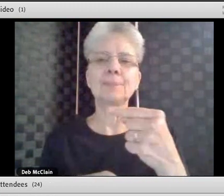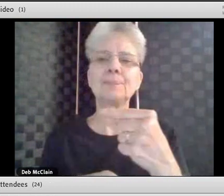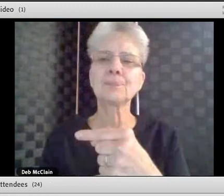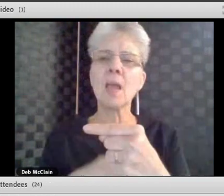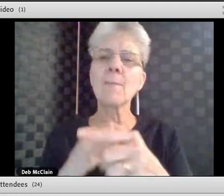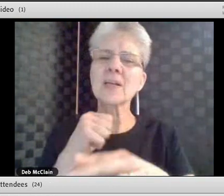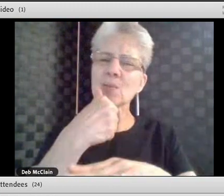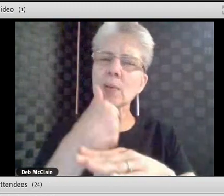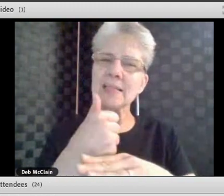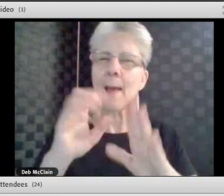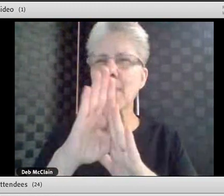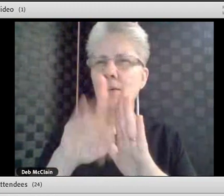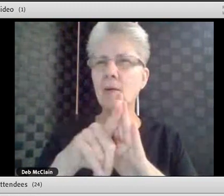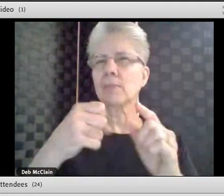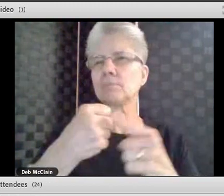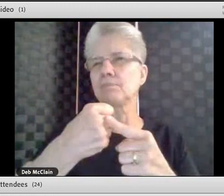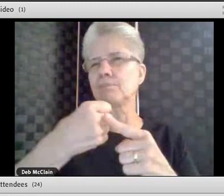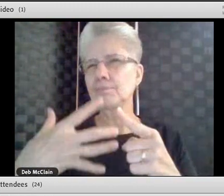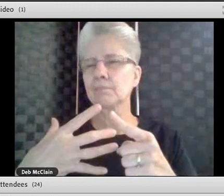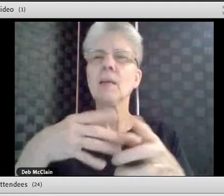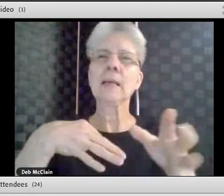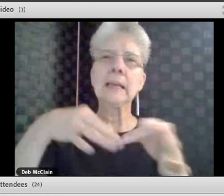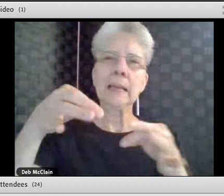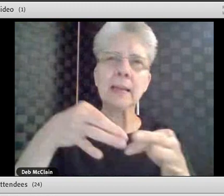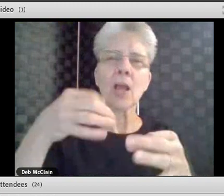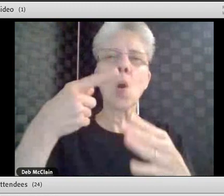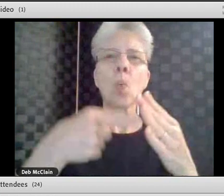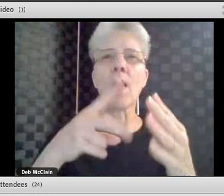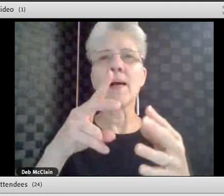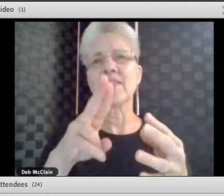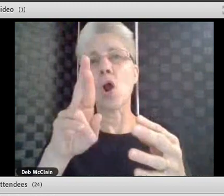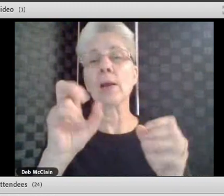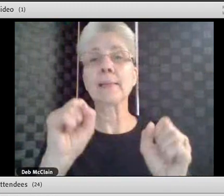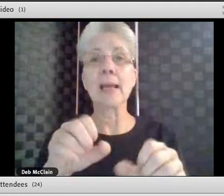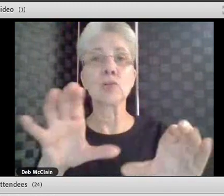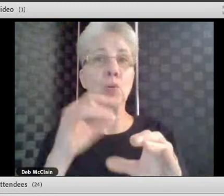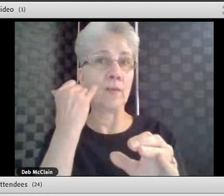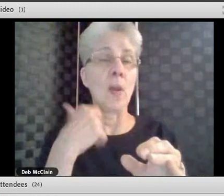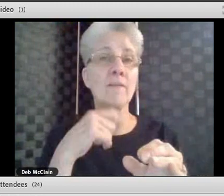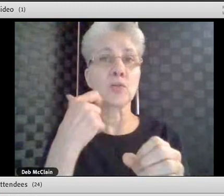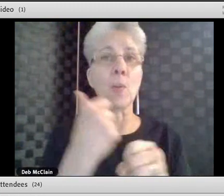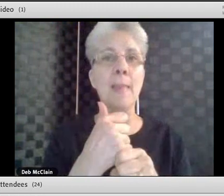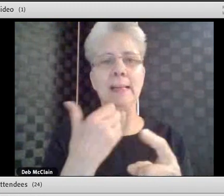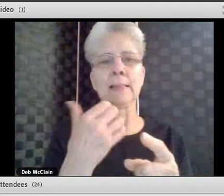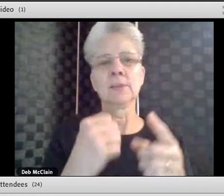Finally getting to the point, but I just wanted to set the stage and give you some terms and applicability of what VR can do